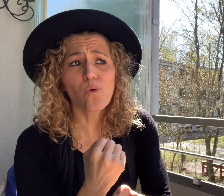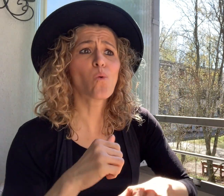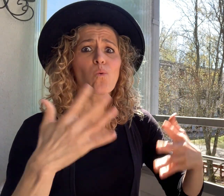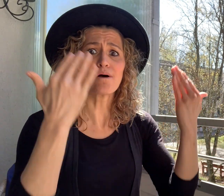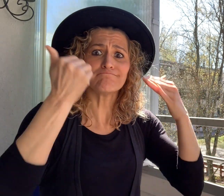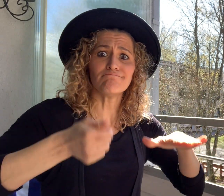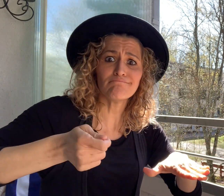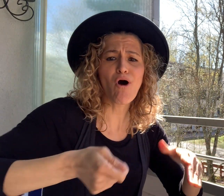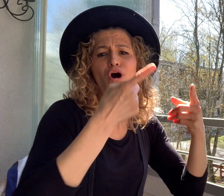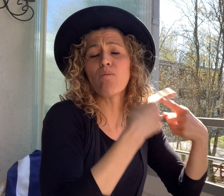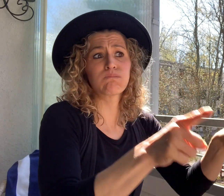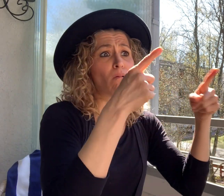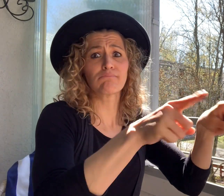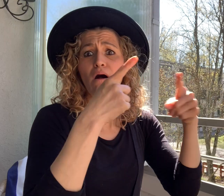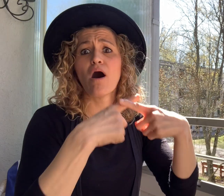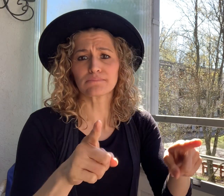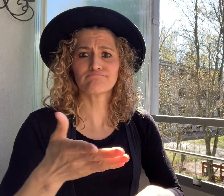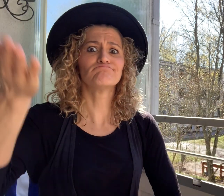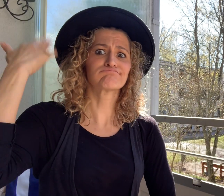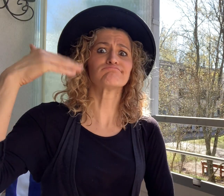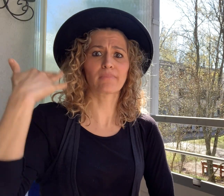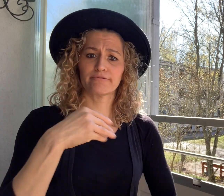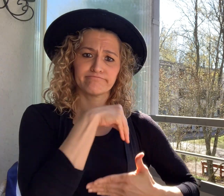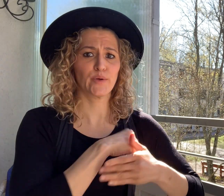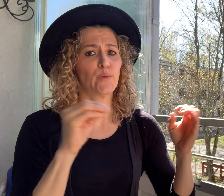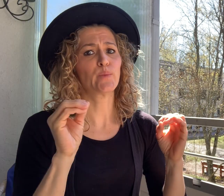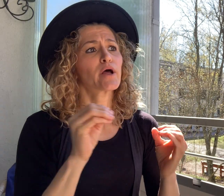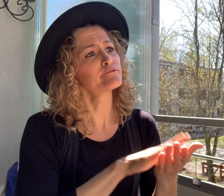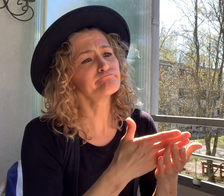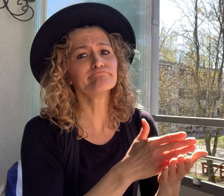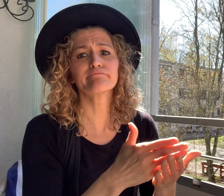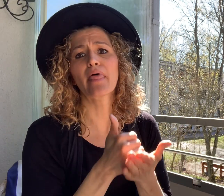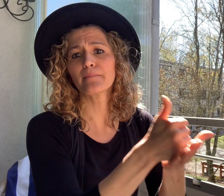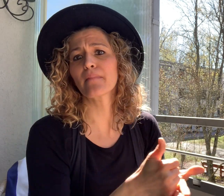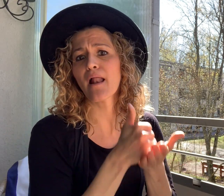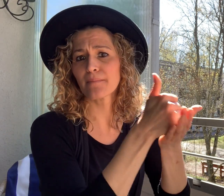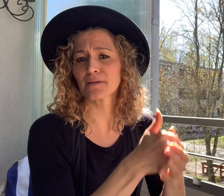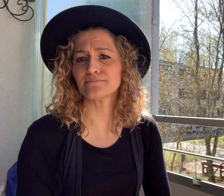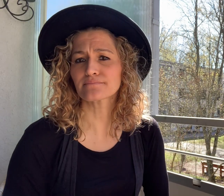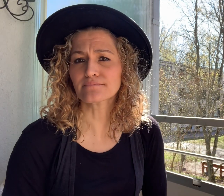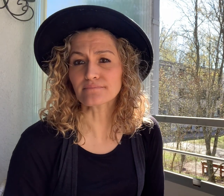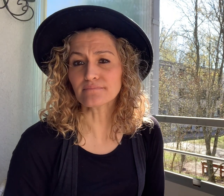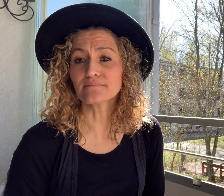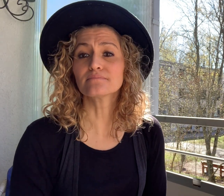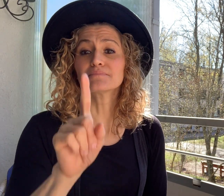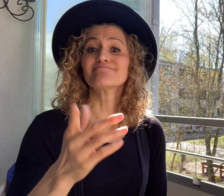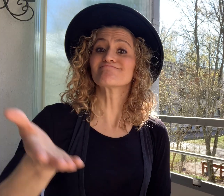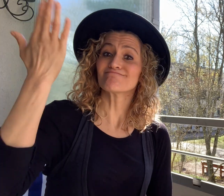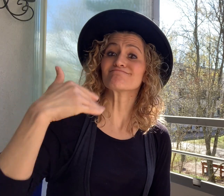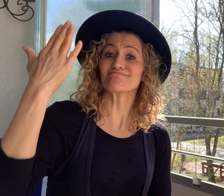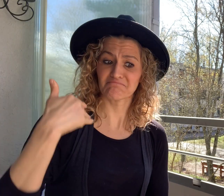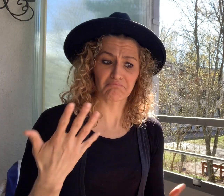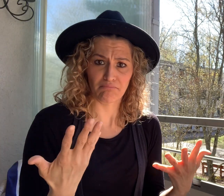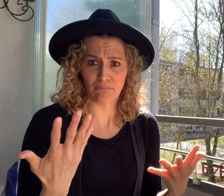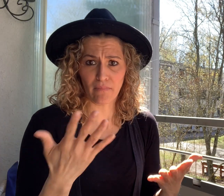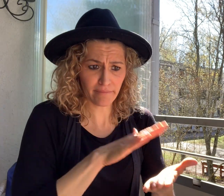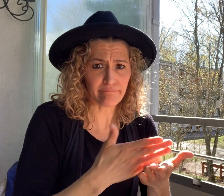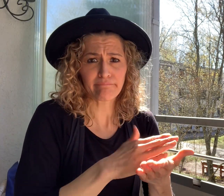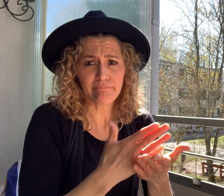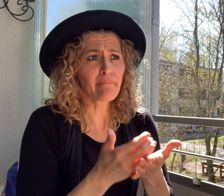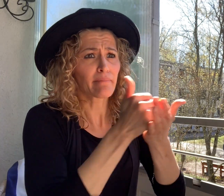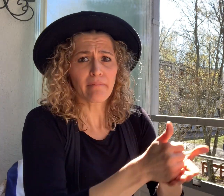employment and even legal proceedings. With no formal